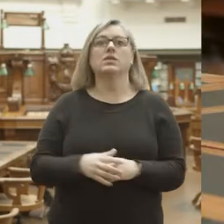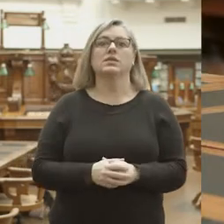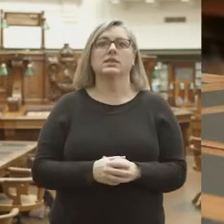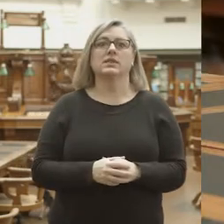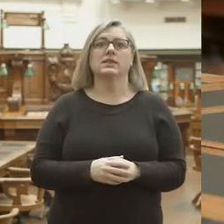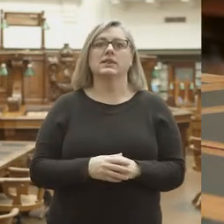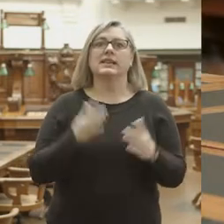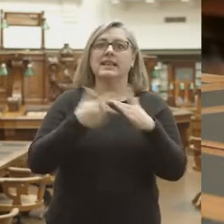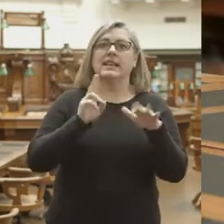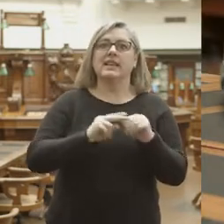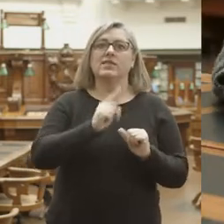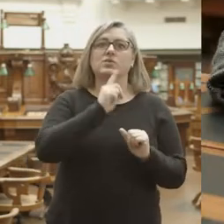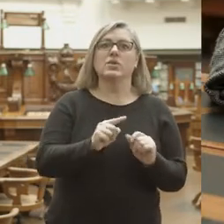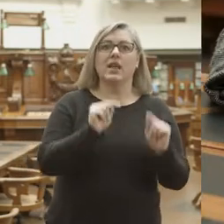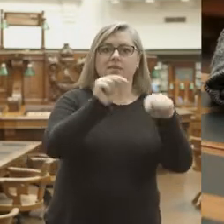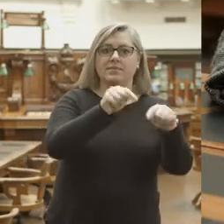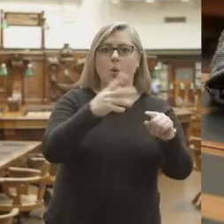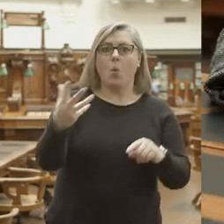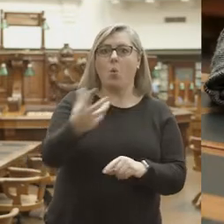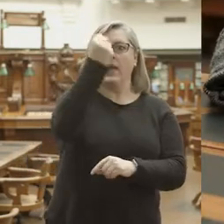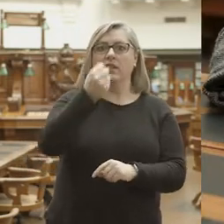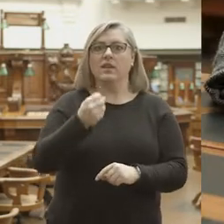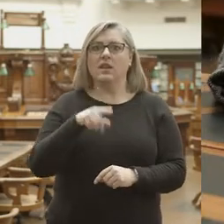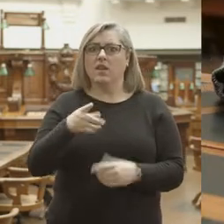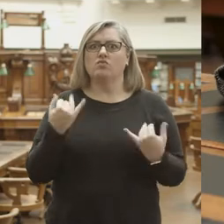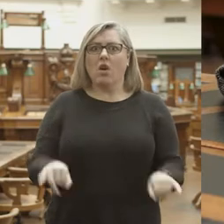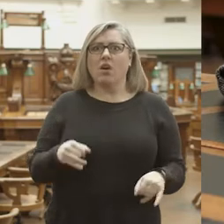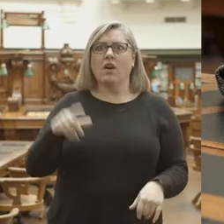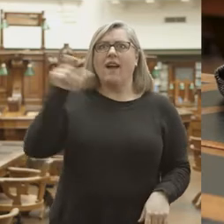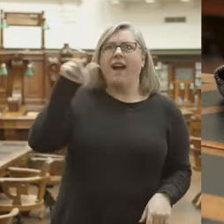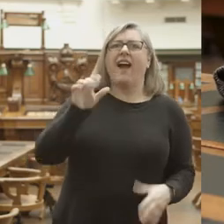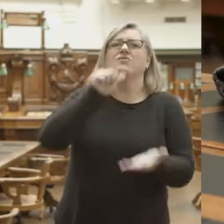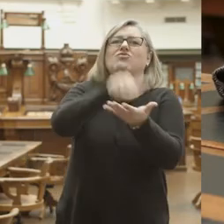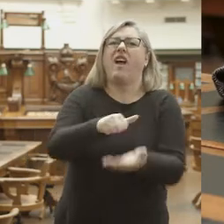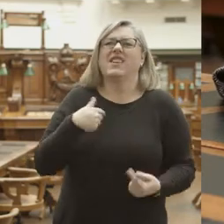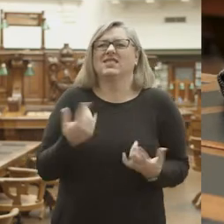said that this one over here was the winner now I'm afraid you're wrong. Oh! You would be right, I'm so good I fooled